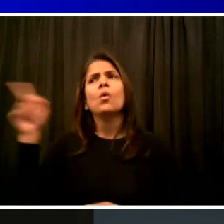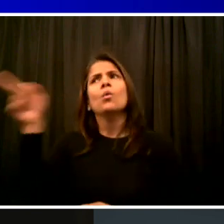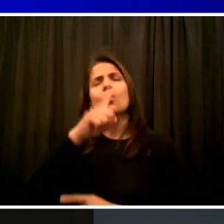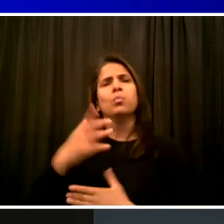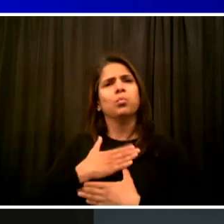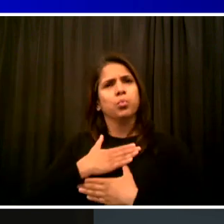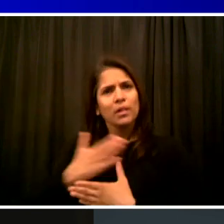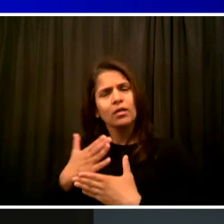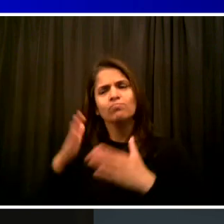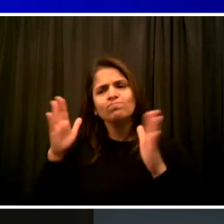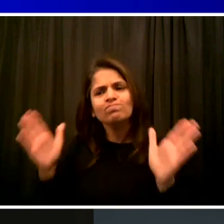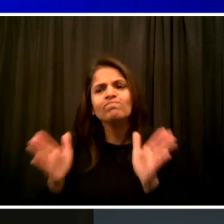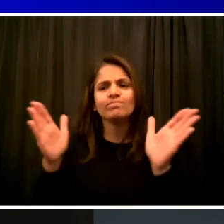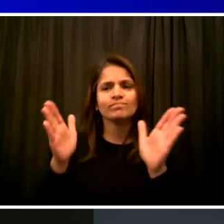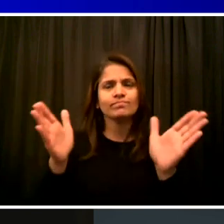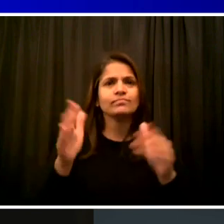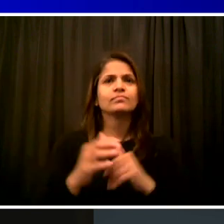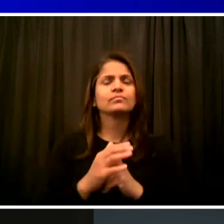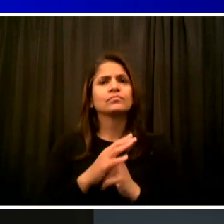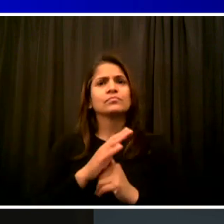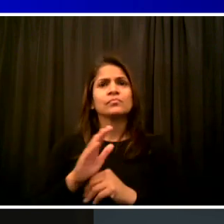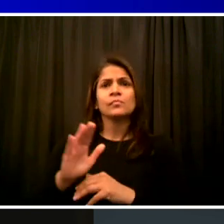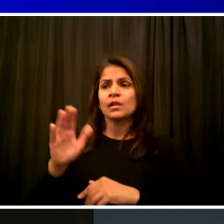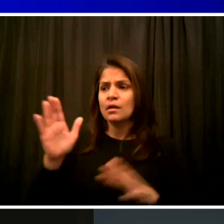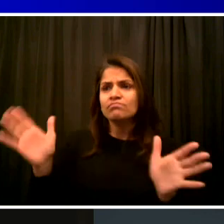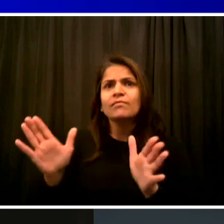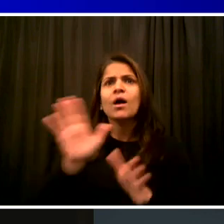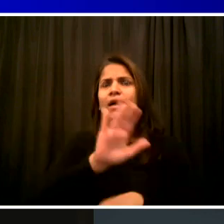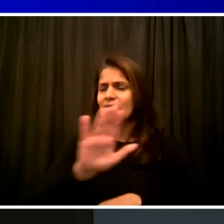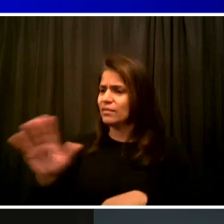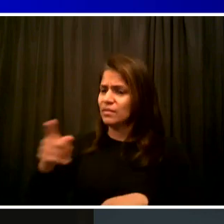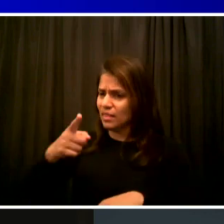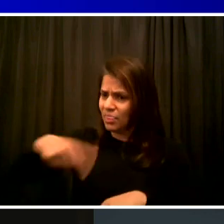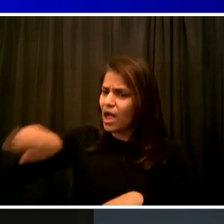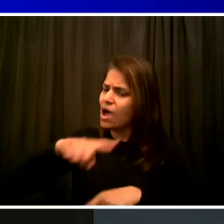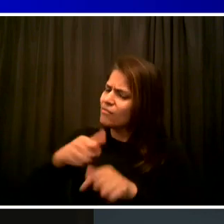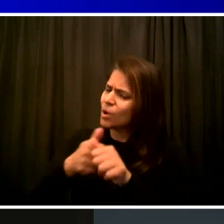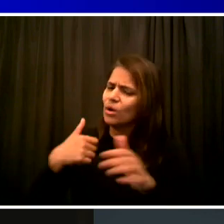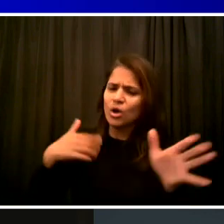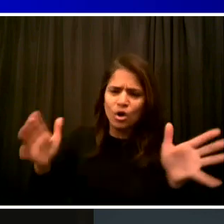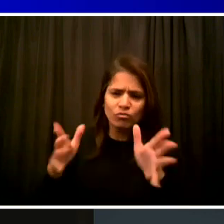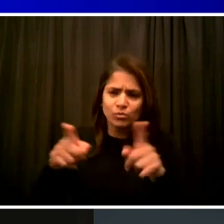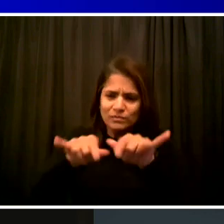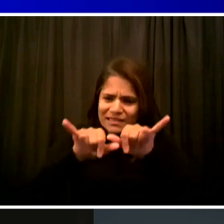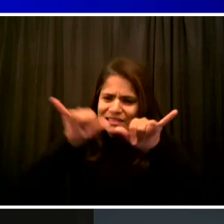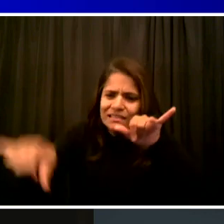US TO MOVE TOIN THIS TIME OF SHELTER IN PLACE AND SOCIAL DISNTACING SO EFFECTIVELY, SO